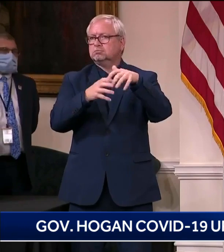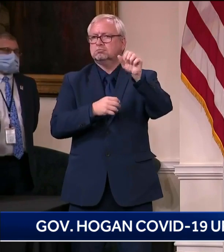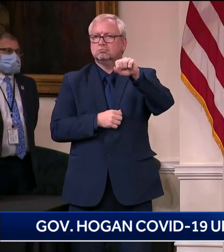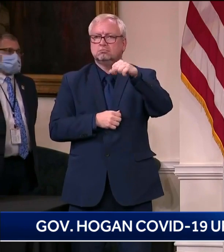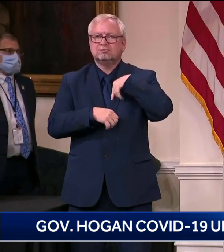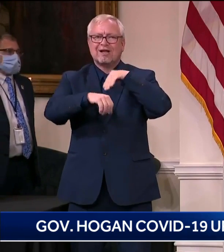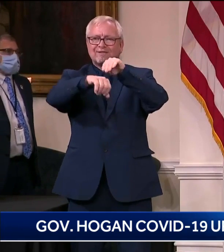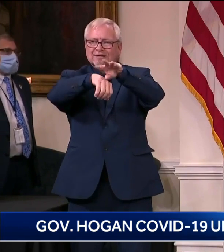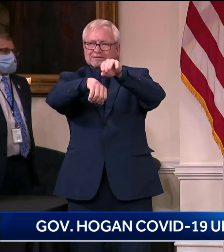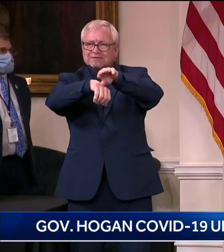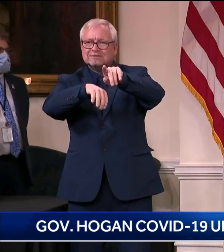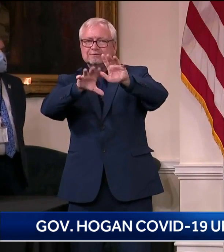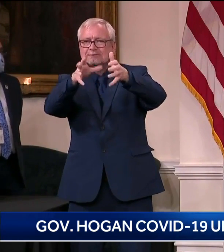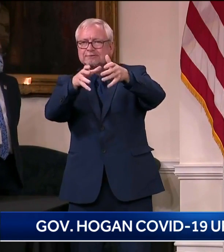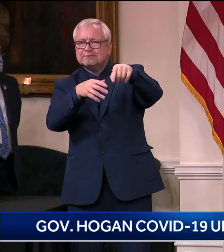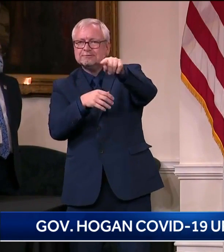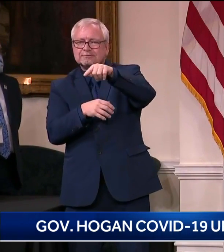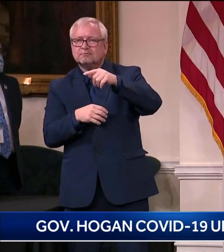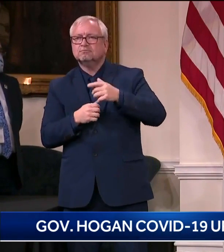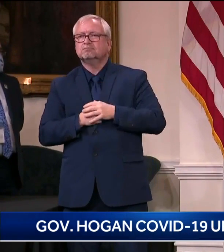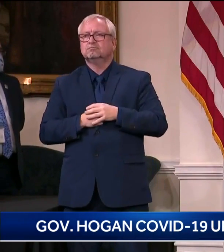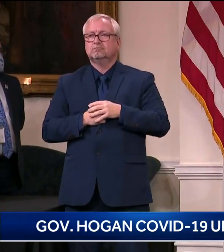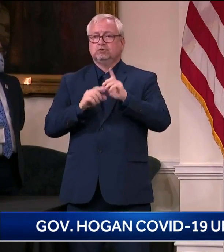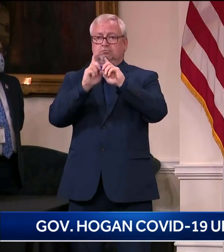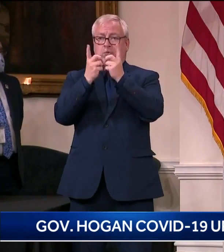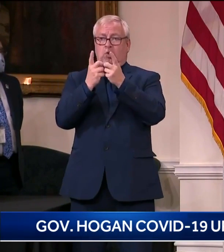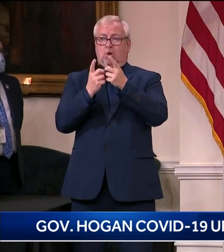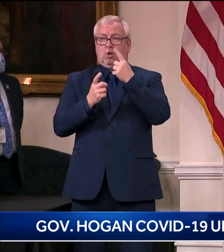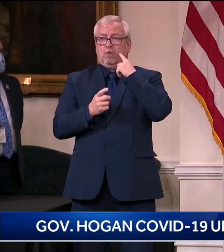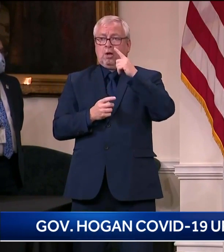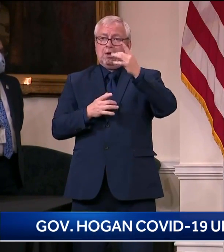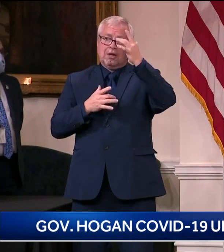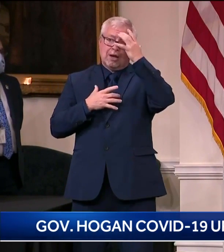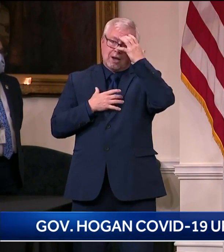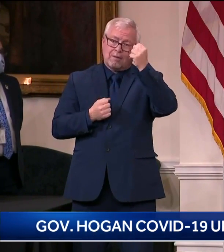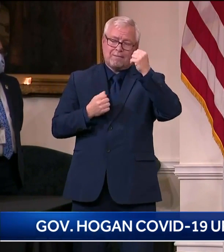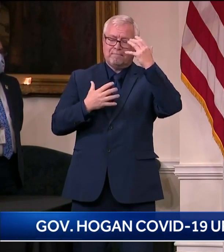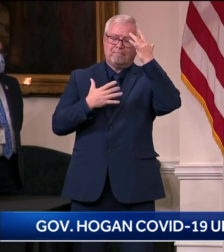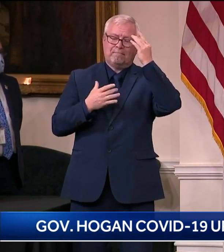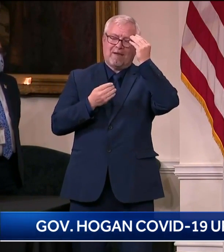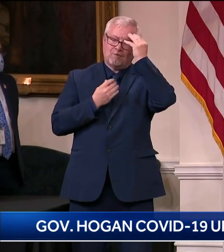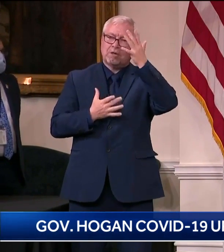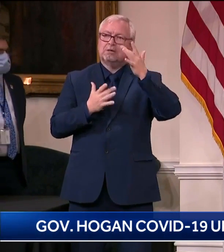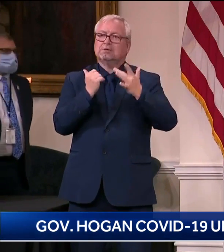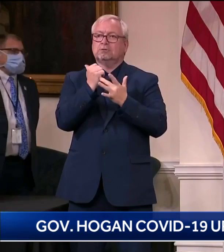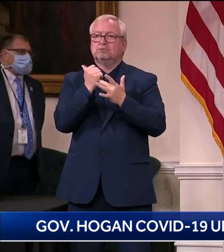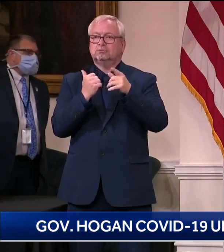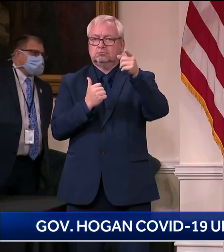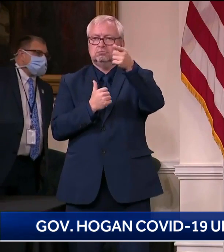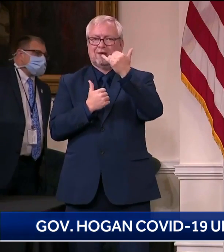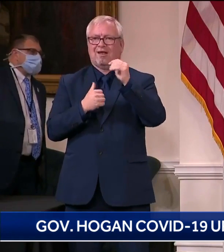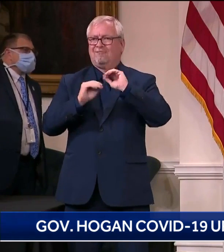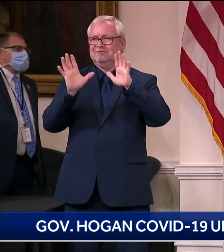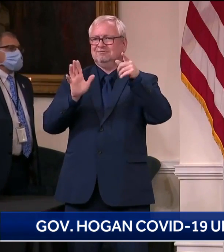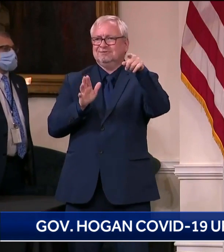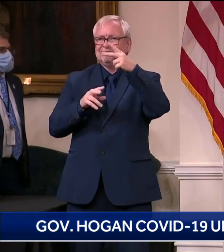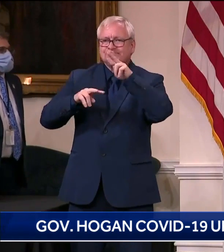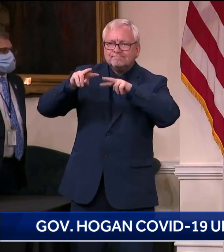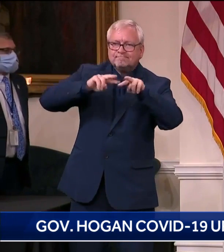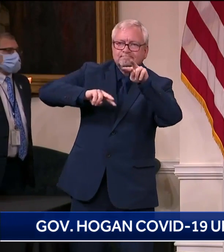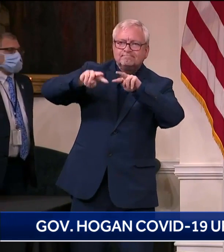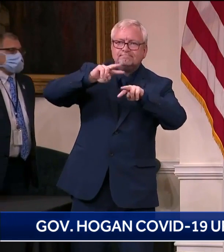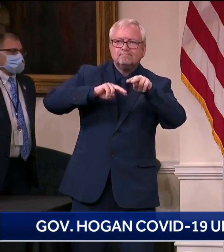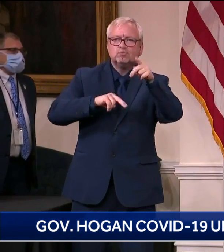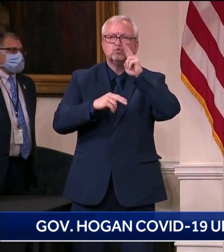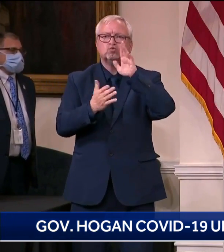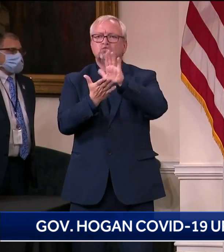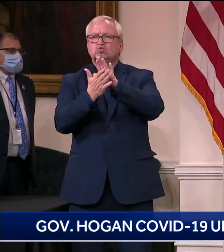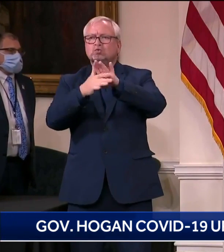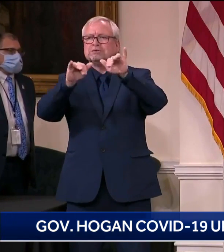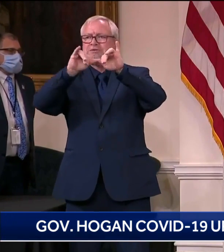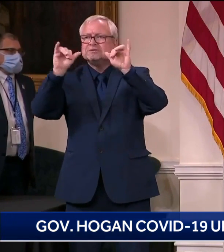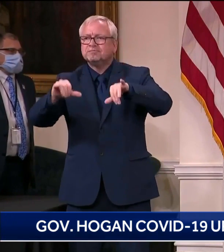OUR SCHOOL SYSTEM HAS BEEN ASSISTING BALTIMORE COUNTY, FOLKS FROM THE DEPARTMENT OF INFORMATION TECHNOLOGY AT THE STATE.